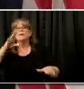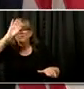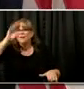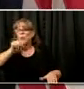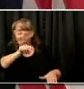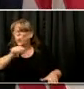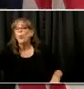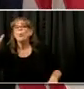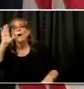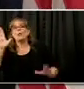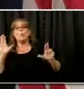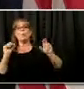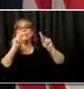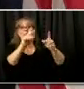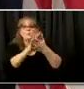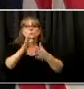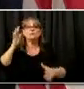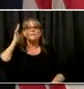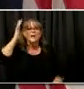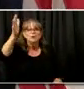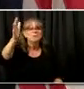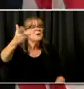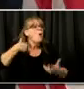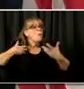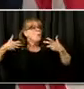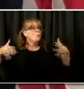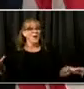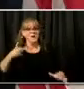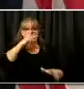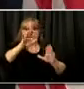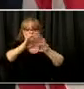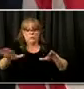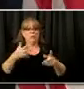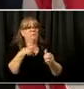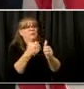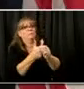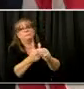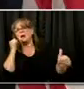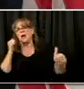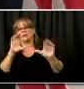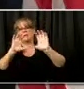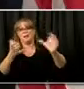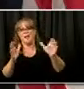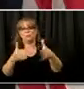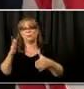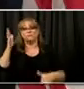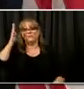and to fall out of uh of having those meaningful social connections even online which is not as